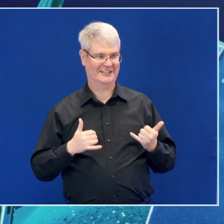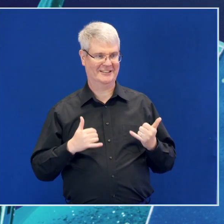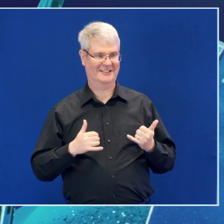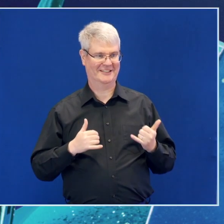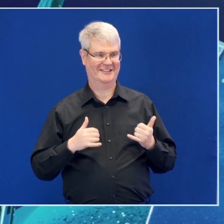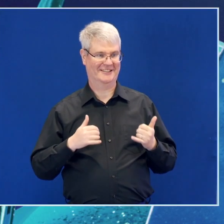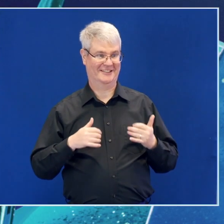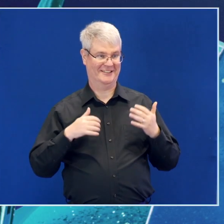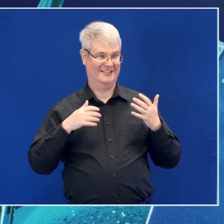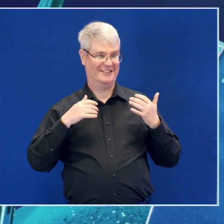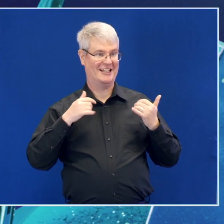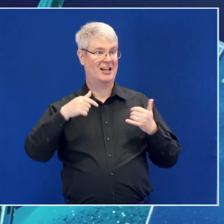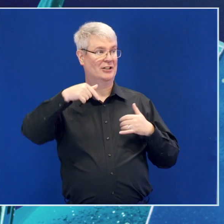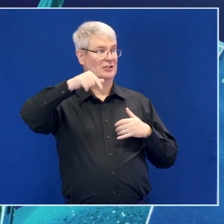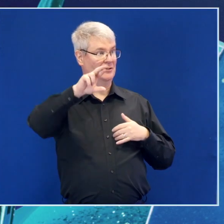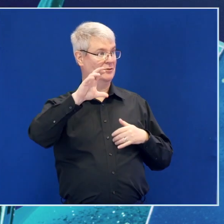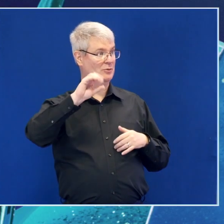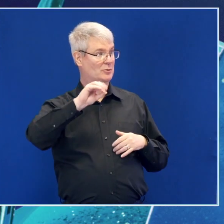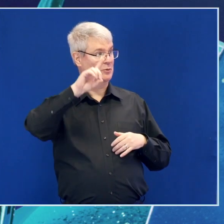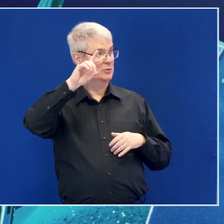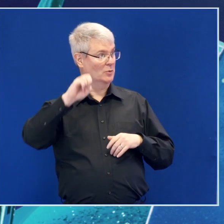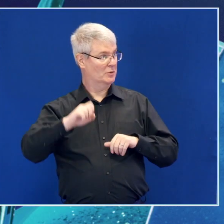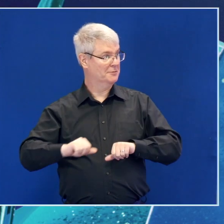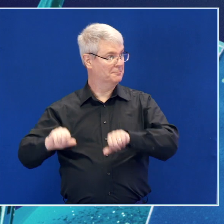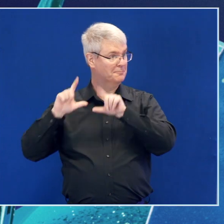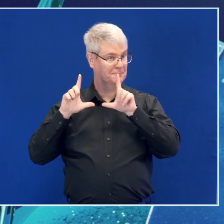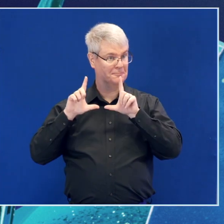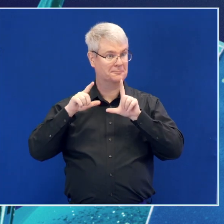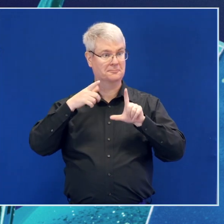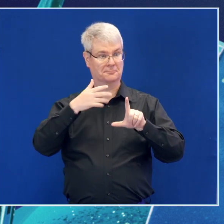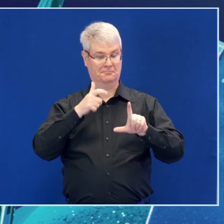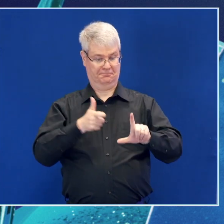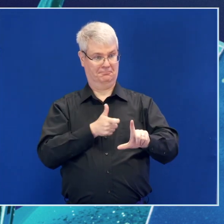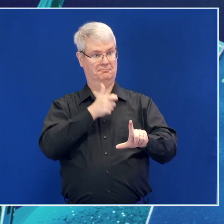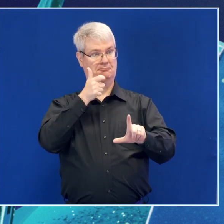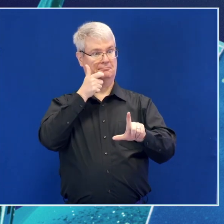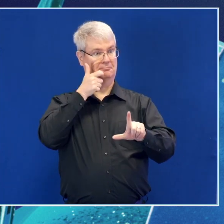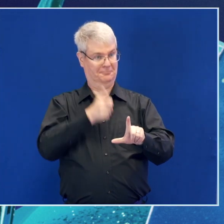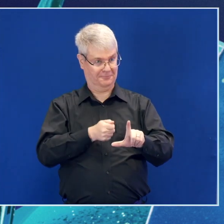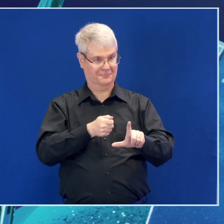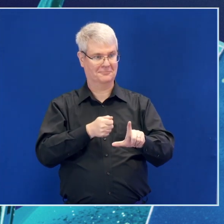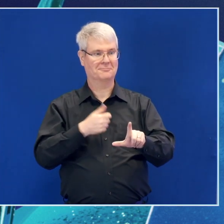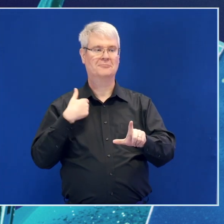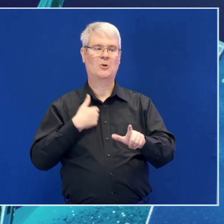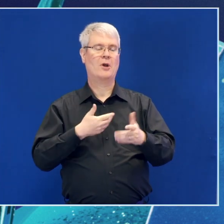Feedback is a gift. You've heard it all week. We welcome any feedback you have on our session.